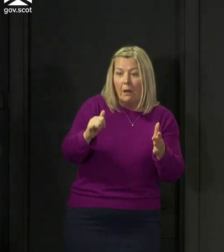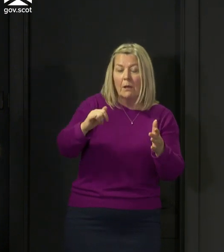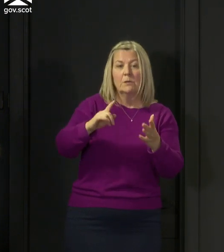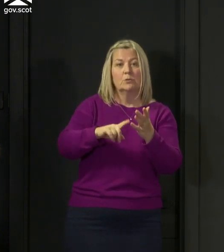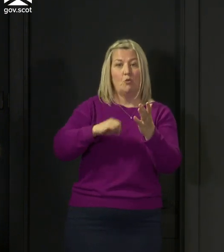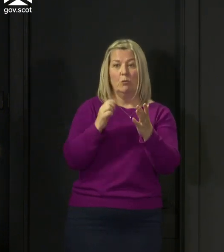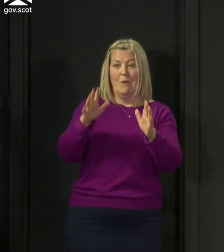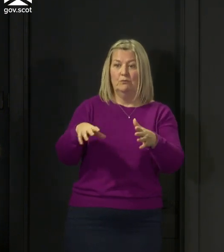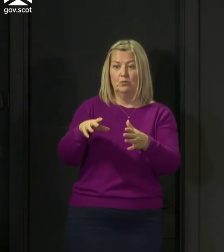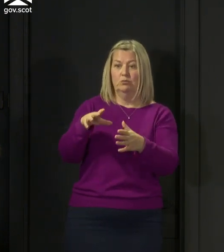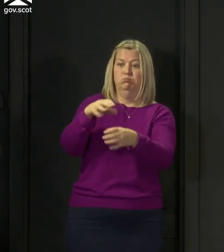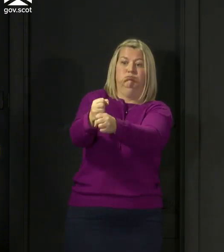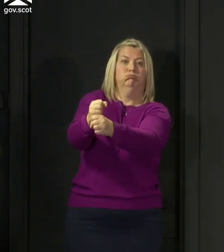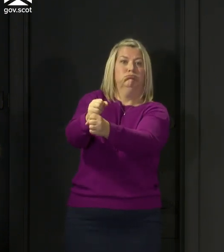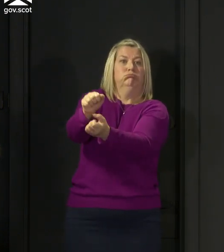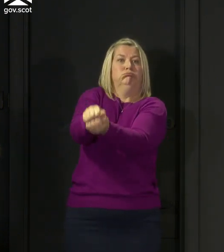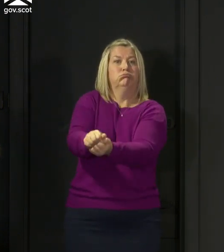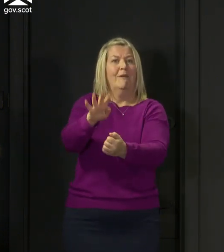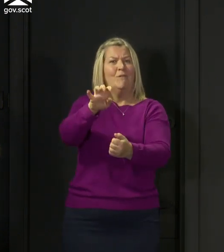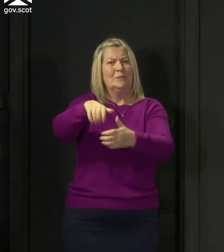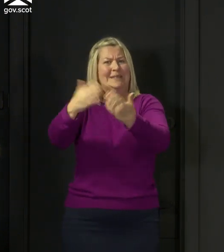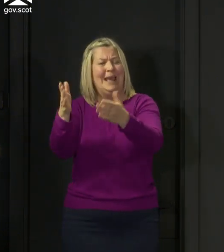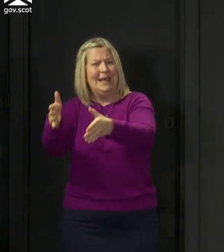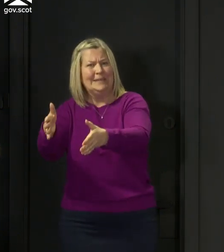necessary, I would rather not have that for anybody coming from anywhere. I think my views